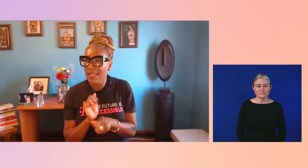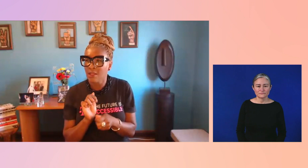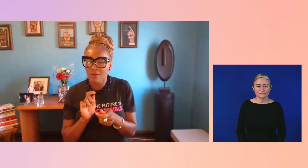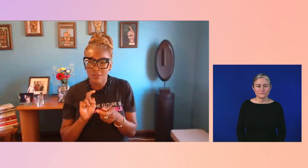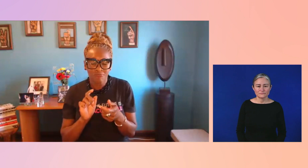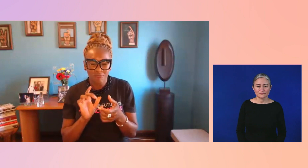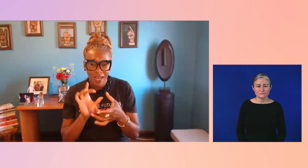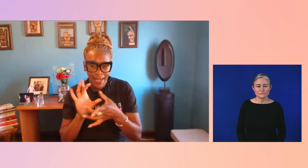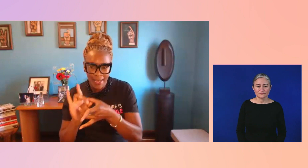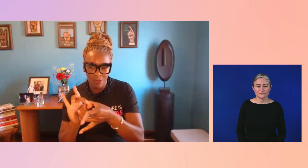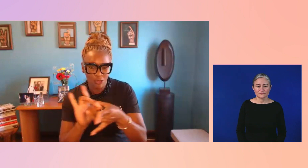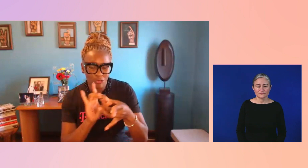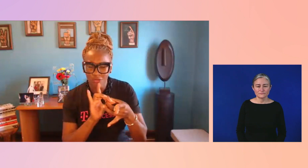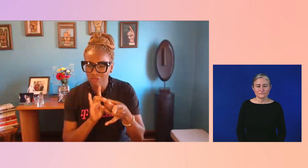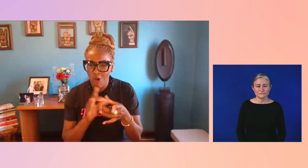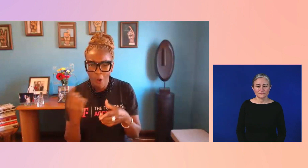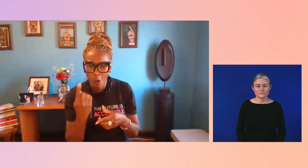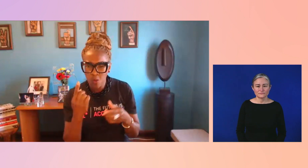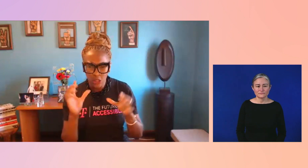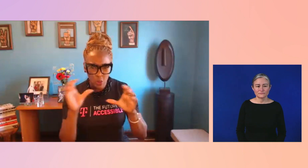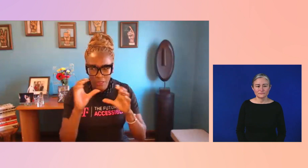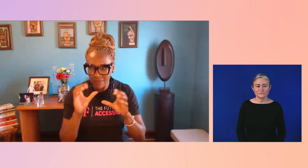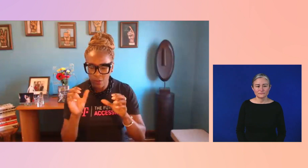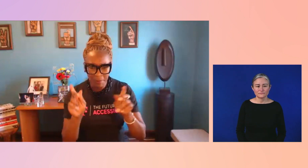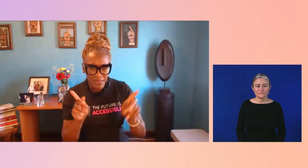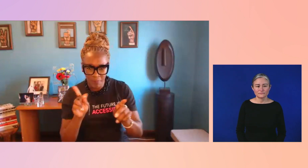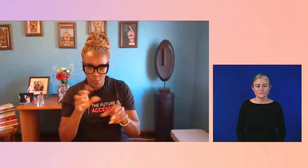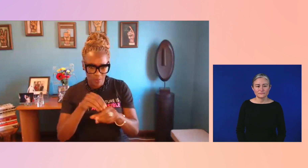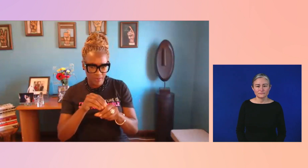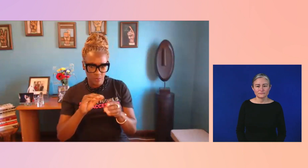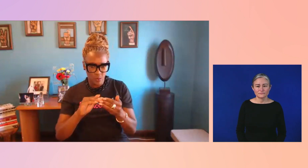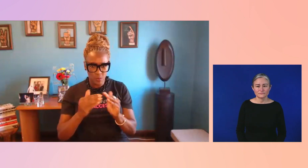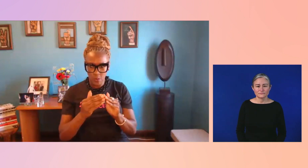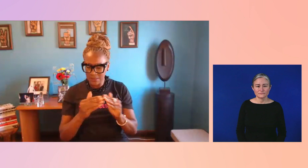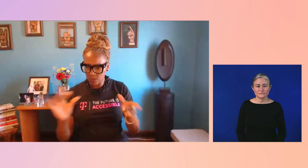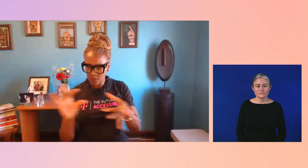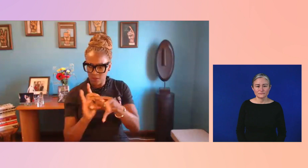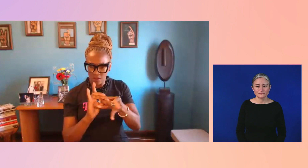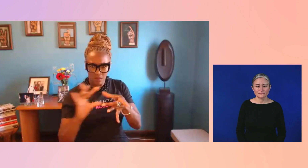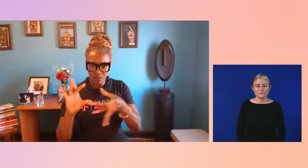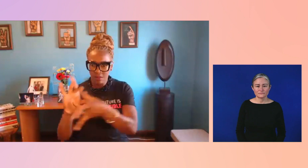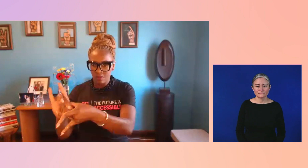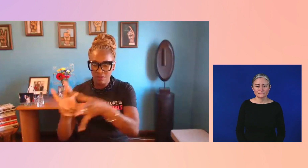She was just creating so many genuine connections and was always looking for people in